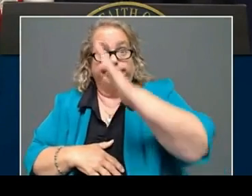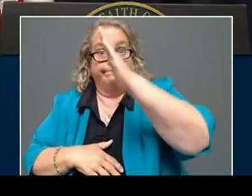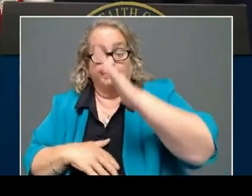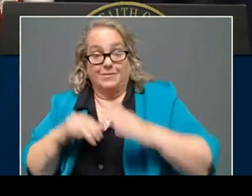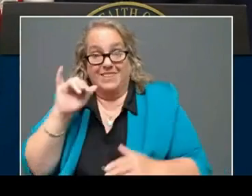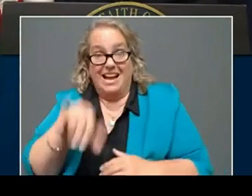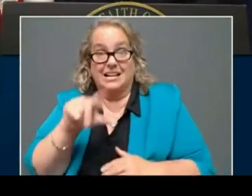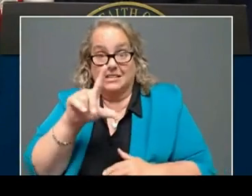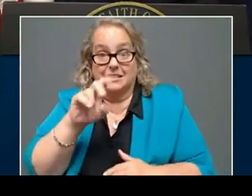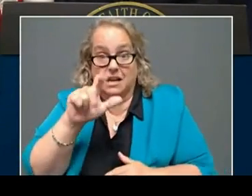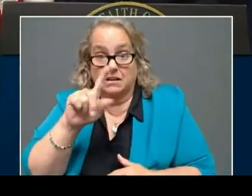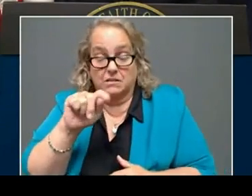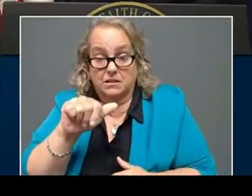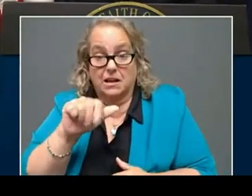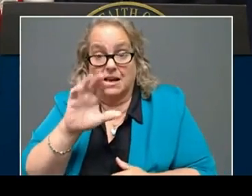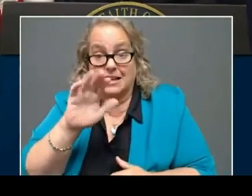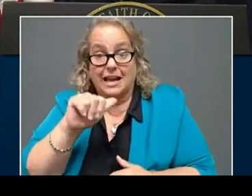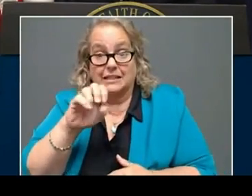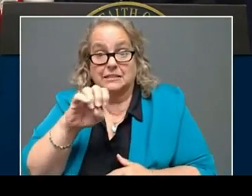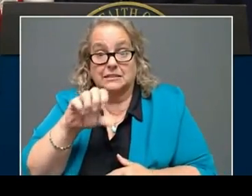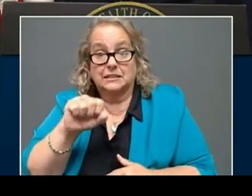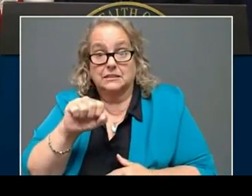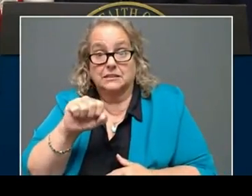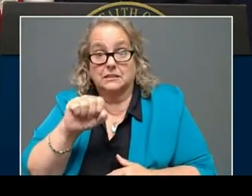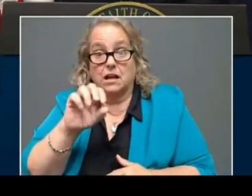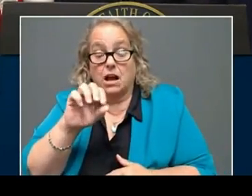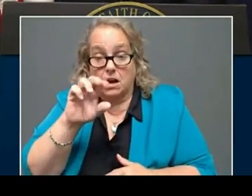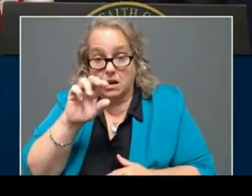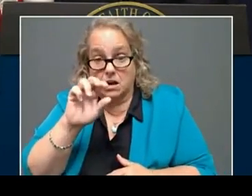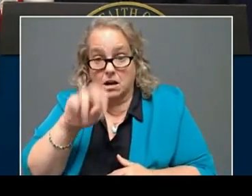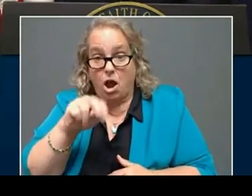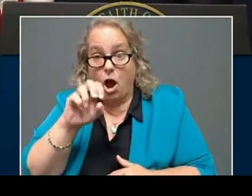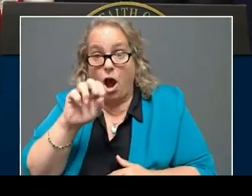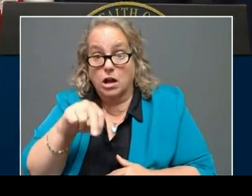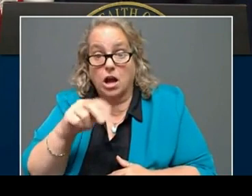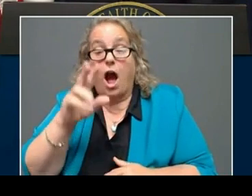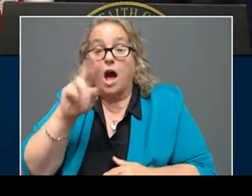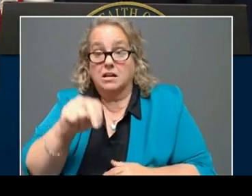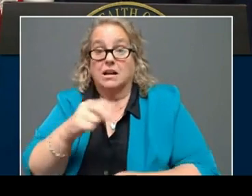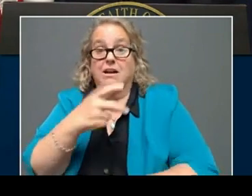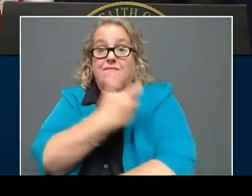the case is non breakthrough cases are unvaccinated individuals. That's well